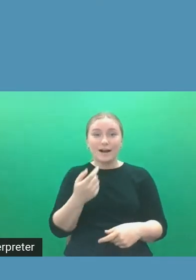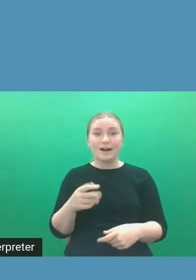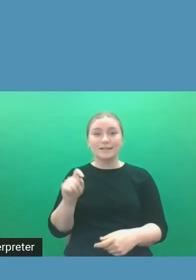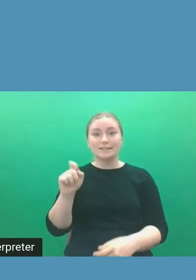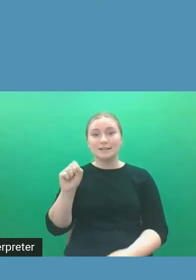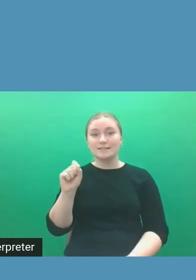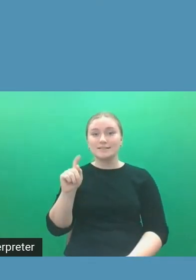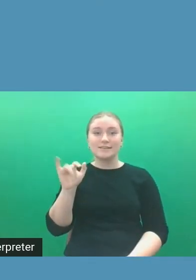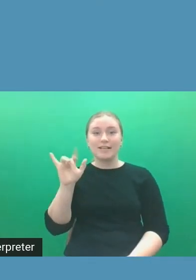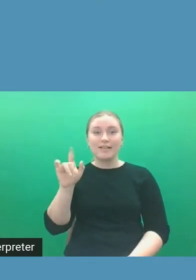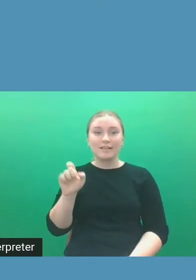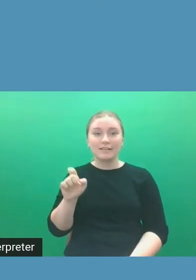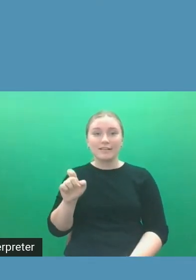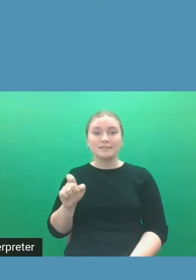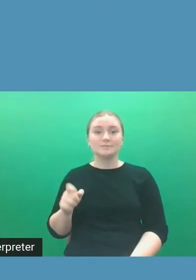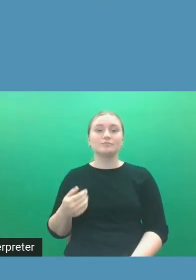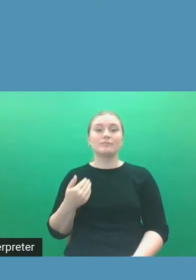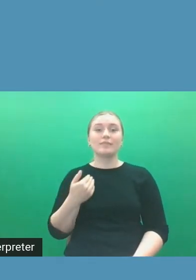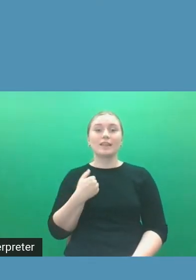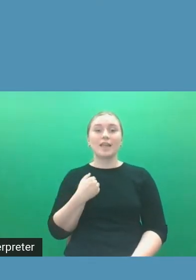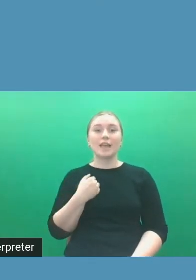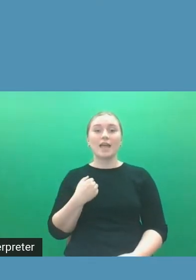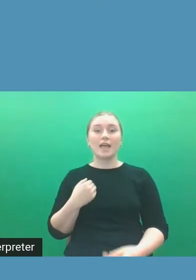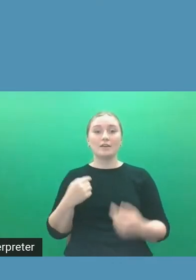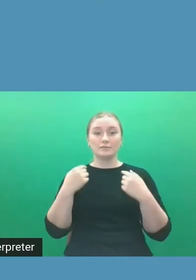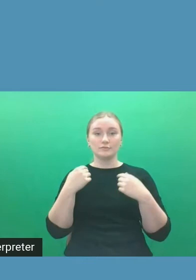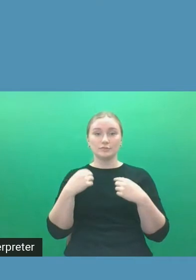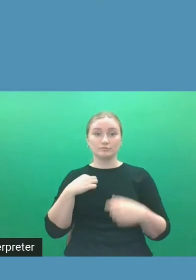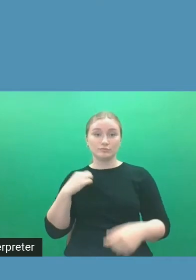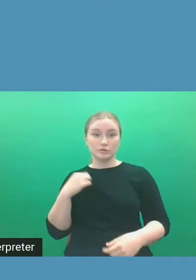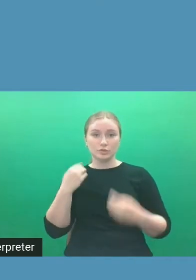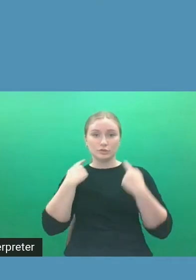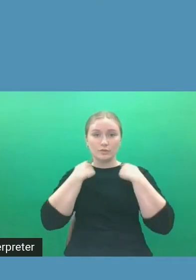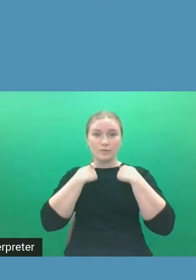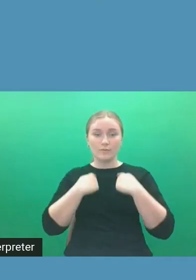sleeveless dress, and I'm sitting in front of a backdrop of my home office which is basically a